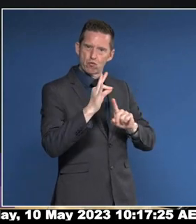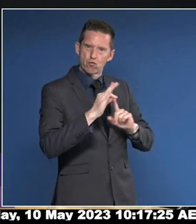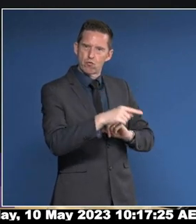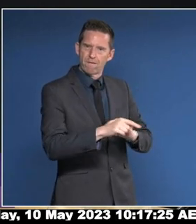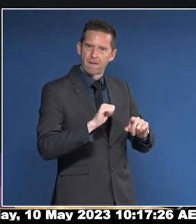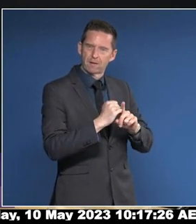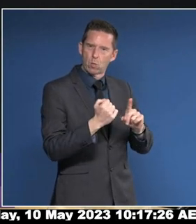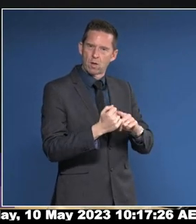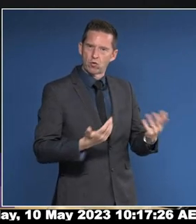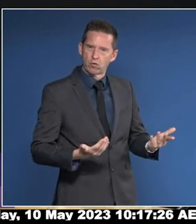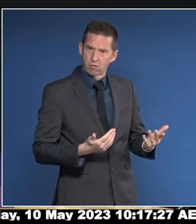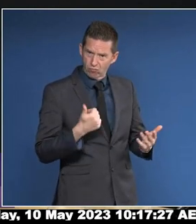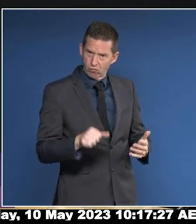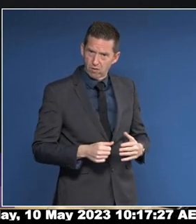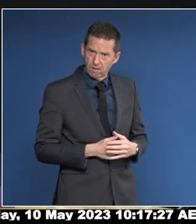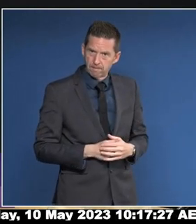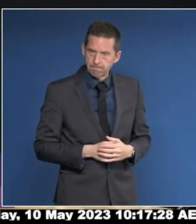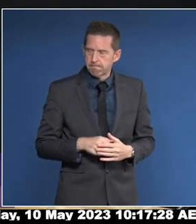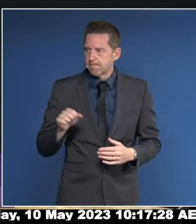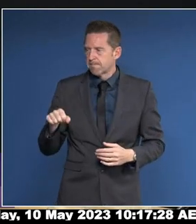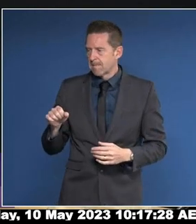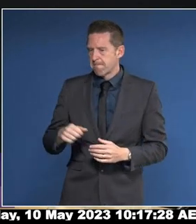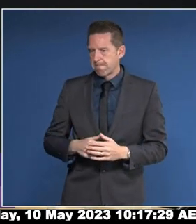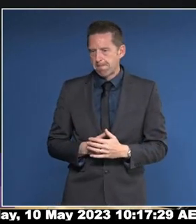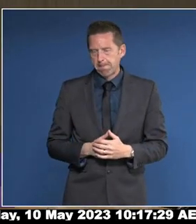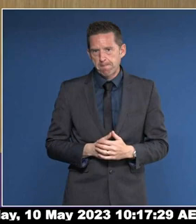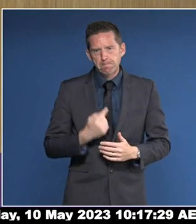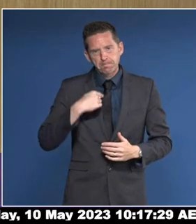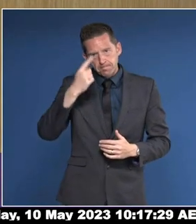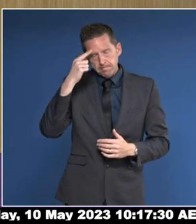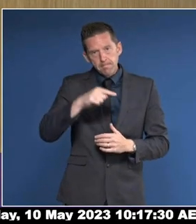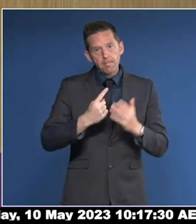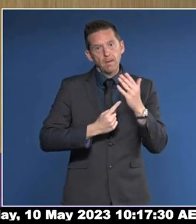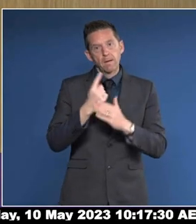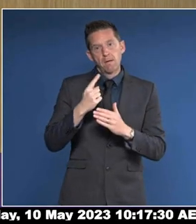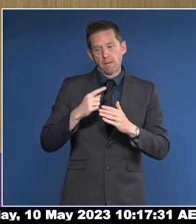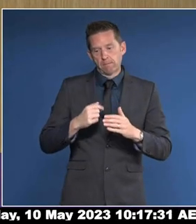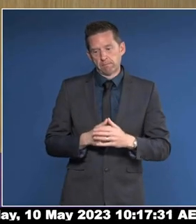living, doesn't it? DR CRAWFORD: Yes, and I think that was the approach that the department took in a majority of cases.